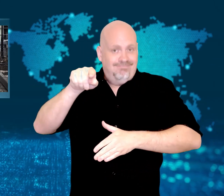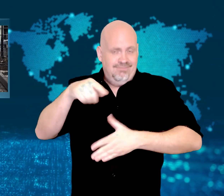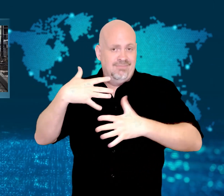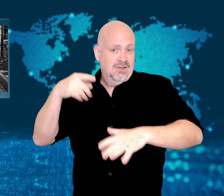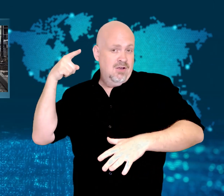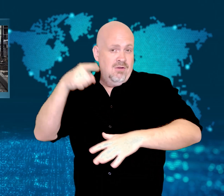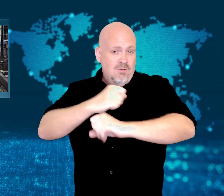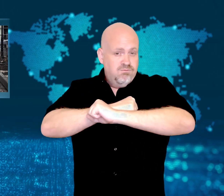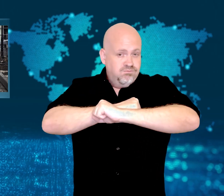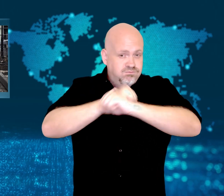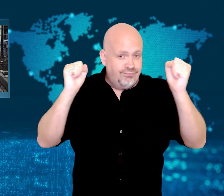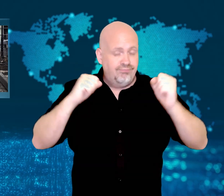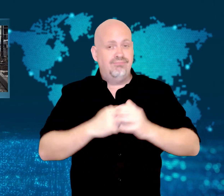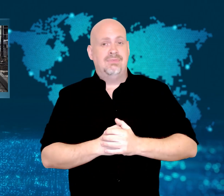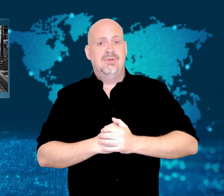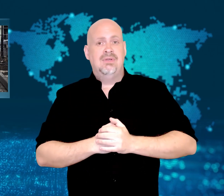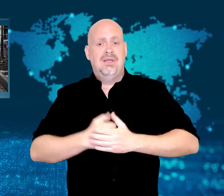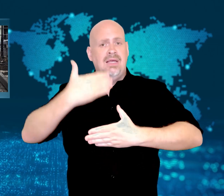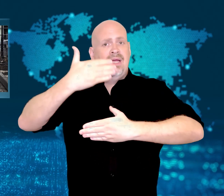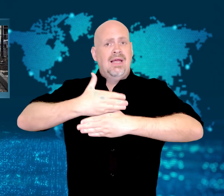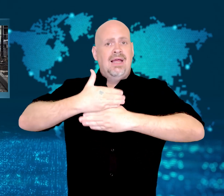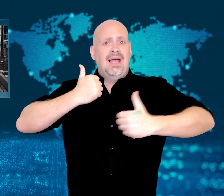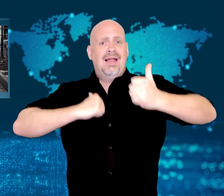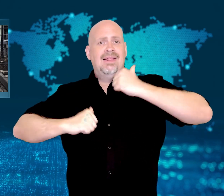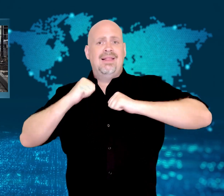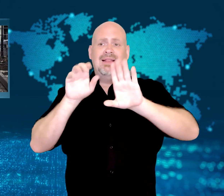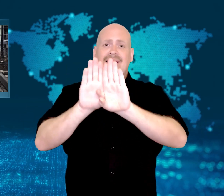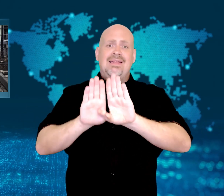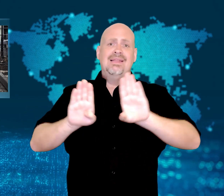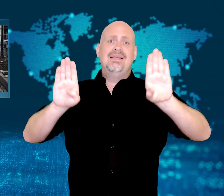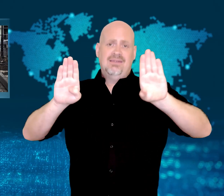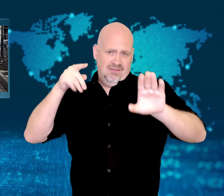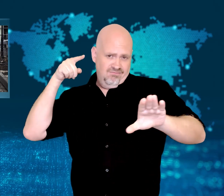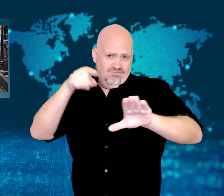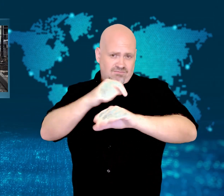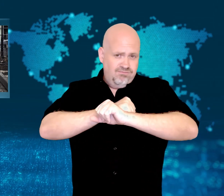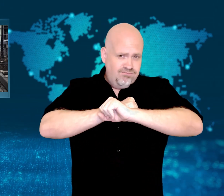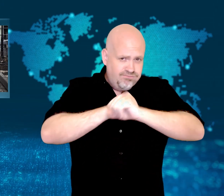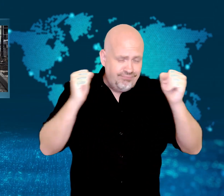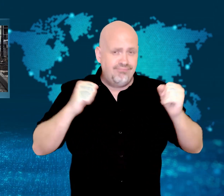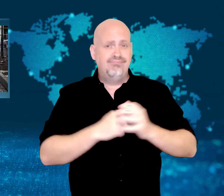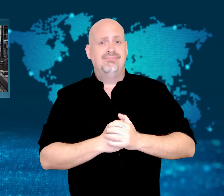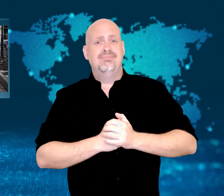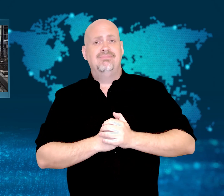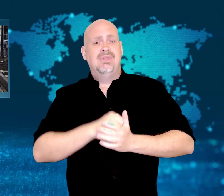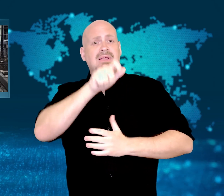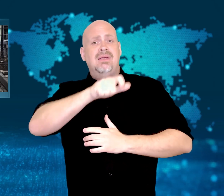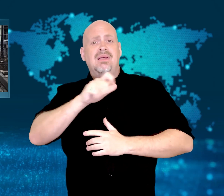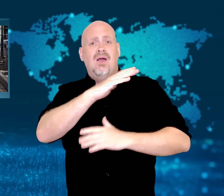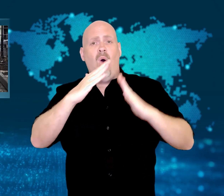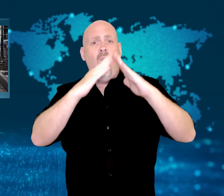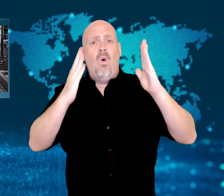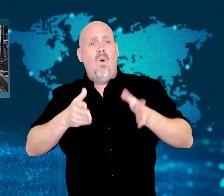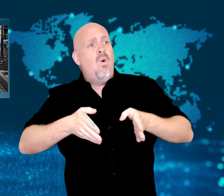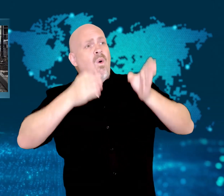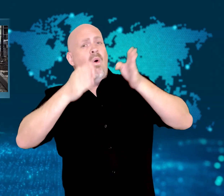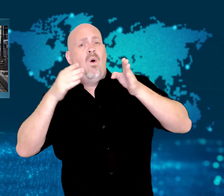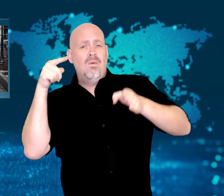There have also been reports of long-range rockets hitting